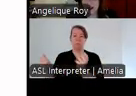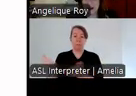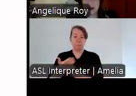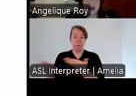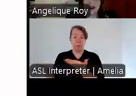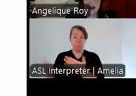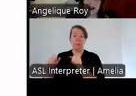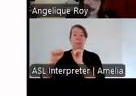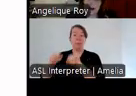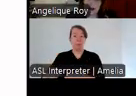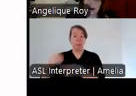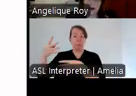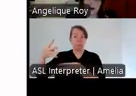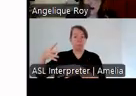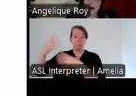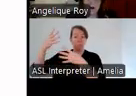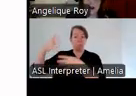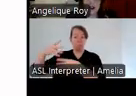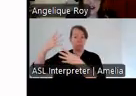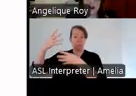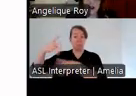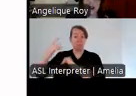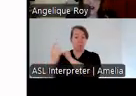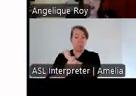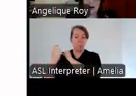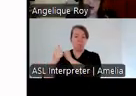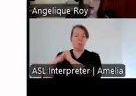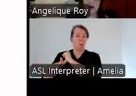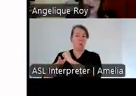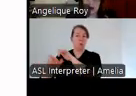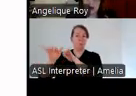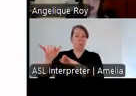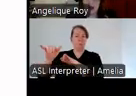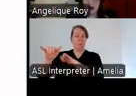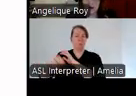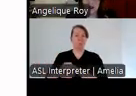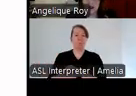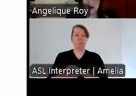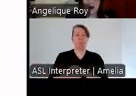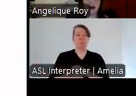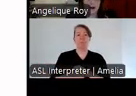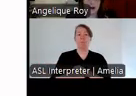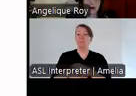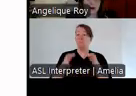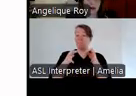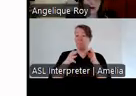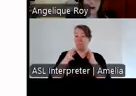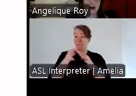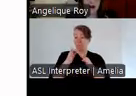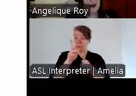Described Video refers to narration of important visual elements through audio description.